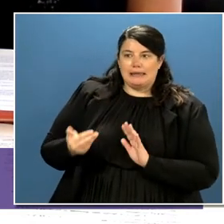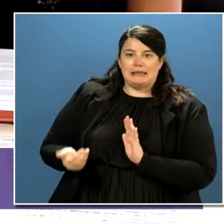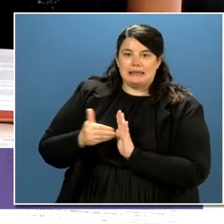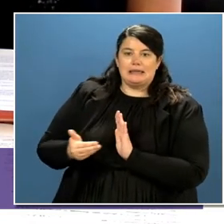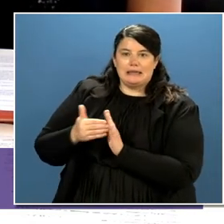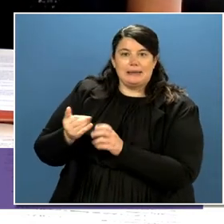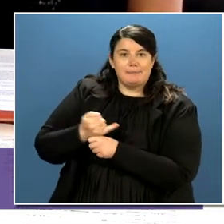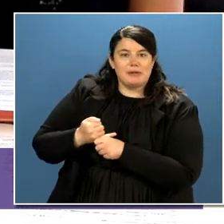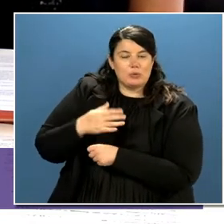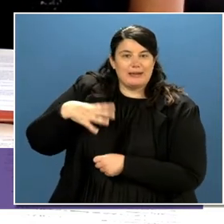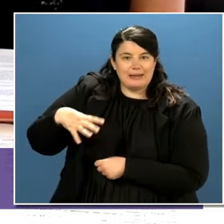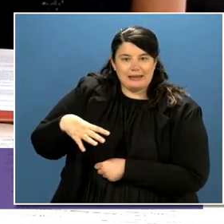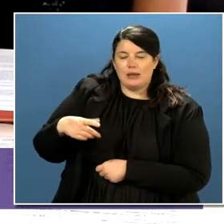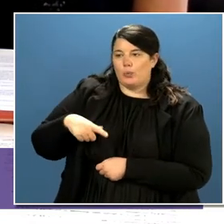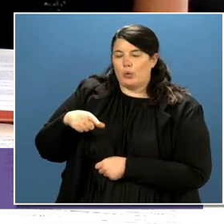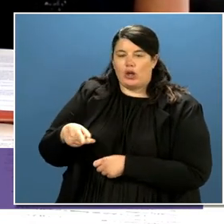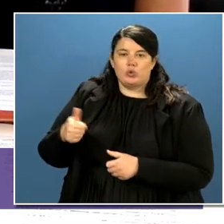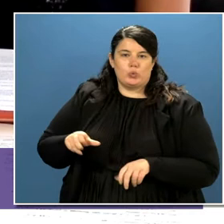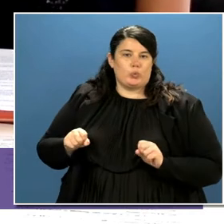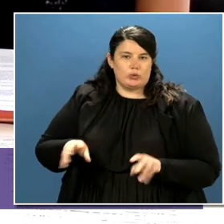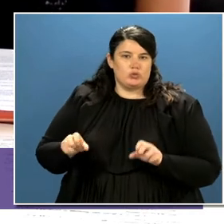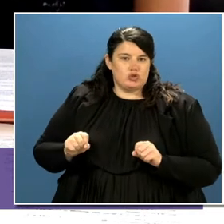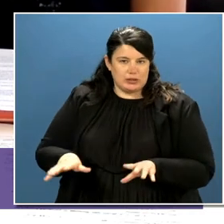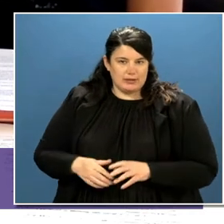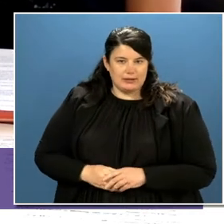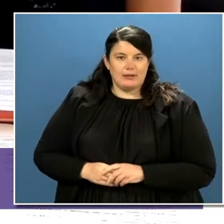have because they were a wheelchair user, and so therefore, it would be